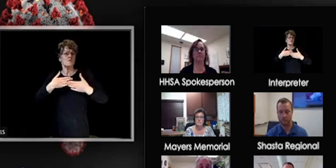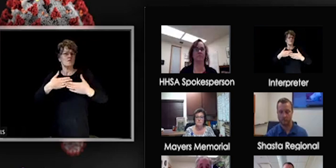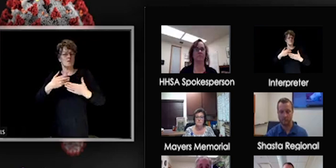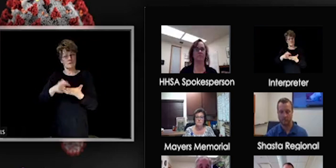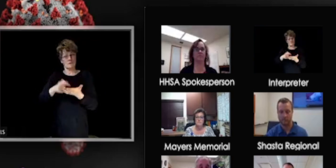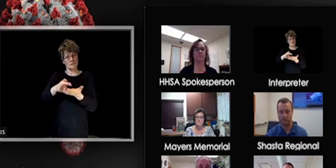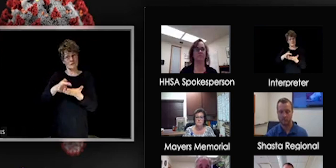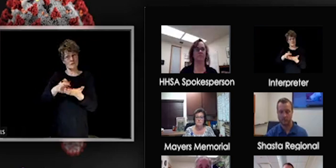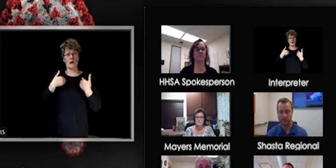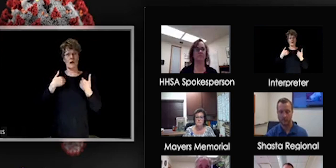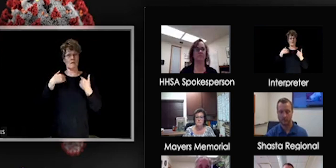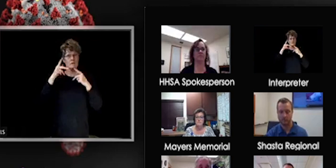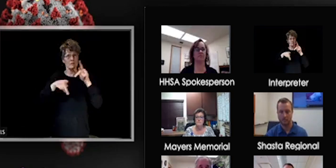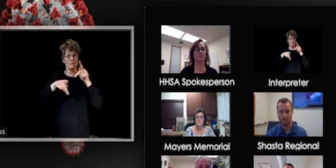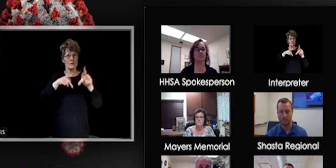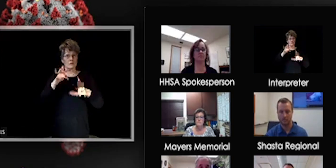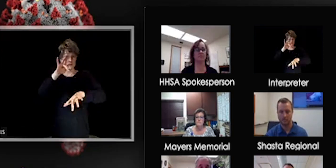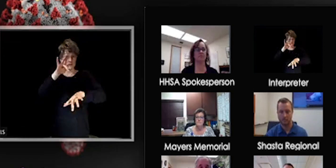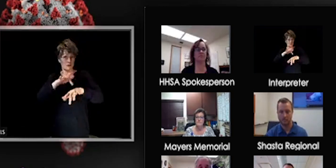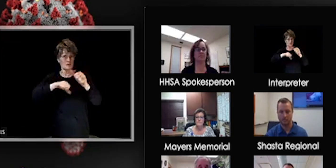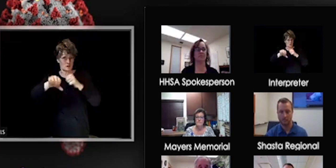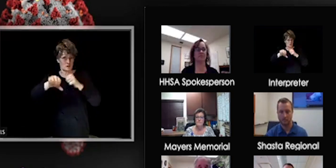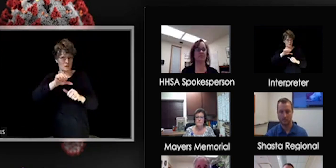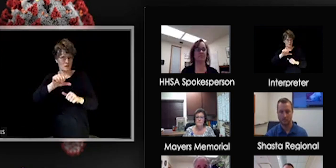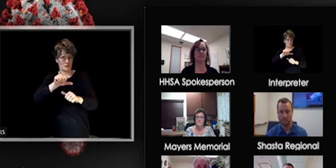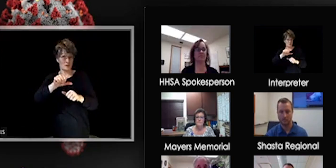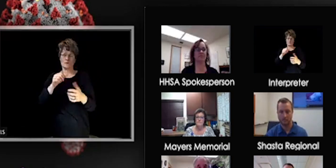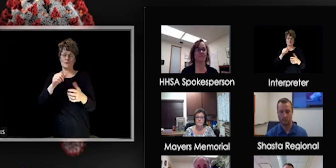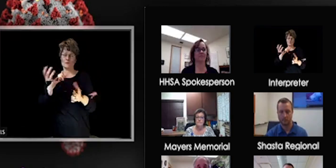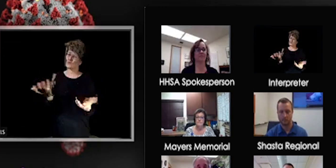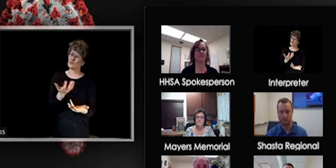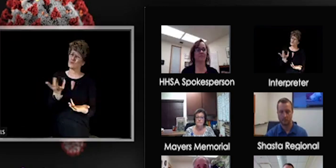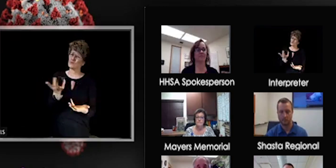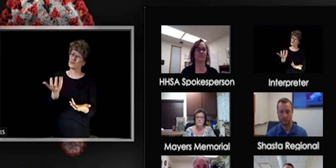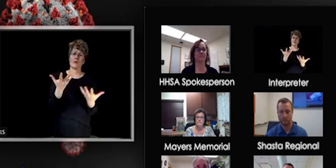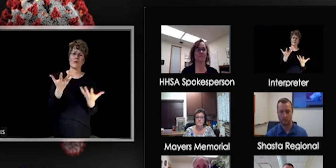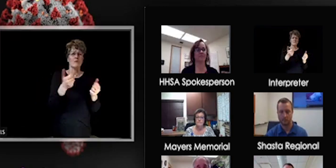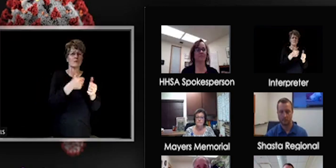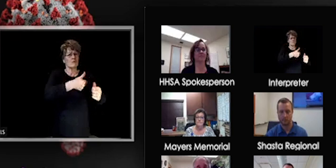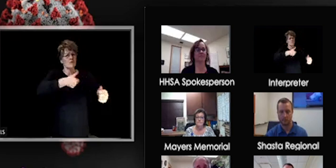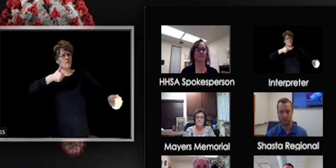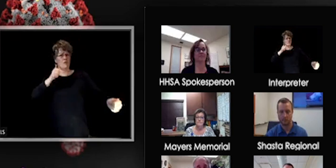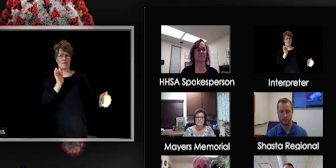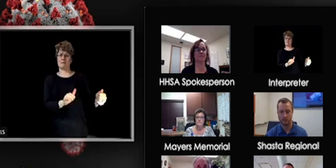These are all things that facilitate transmission that we really want to avoid. And the general